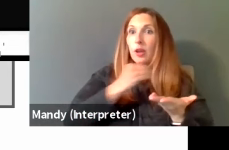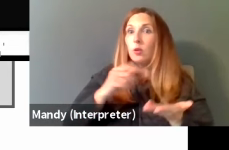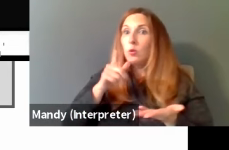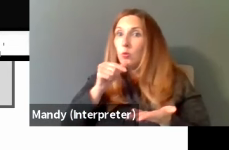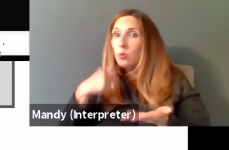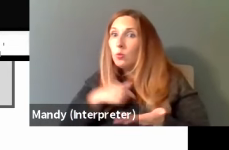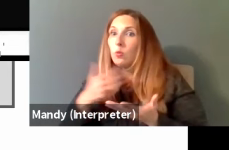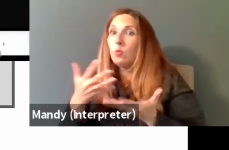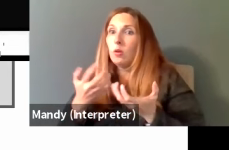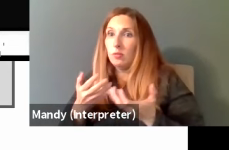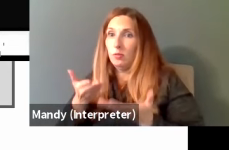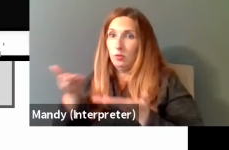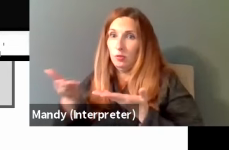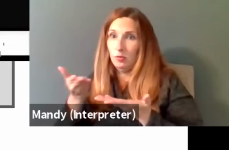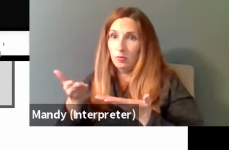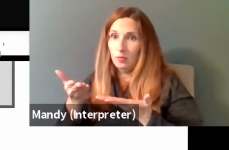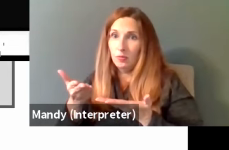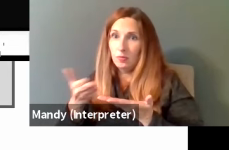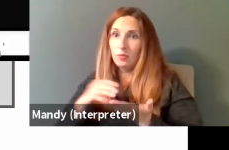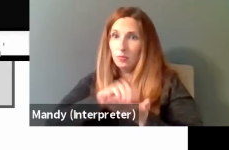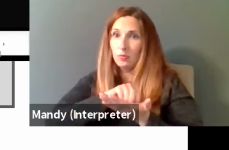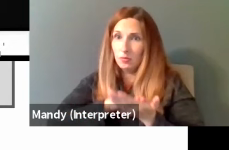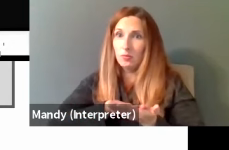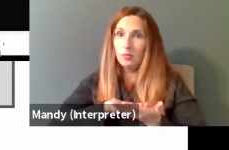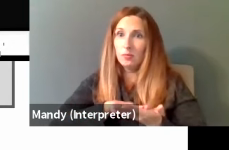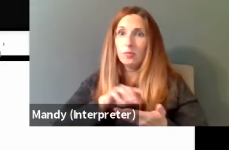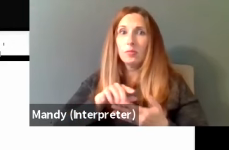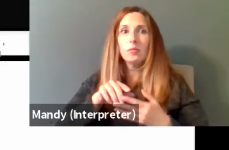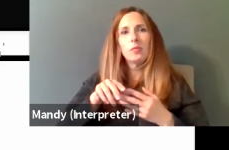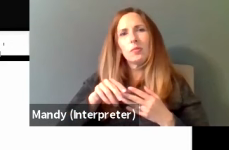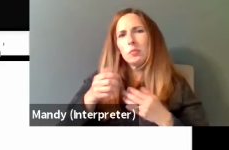And there's a few steps in it, but again,